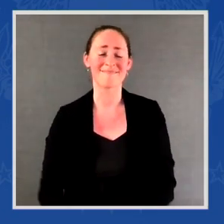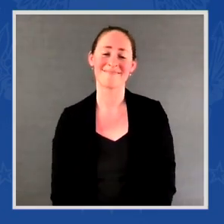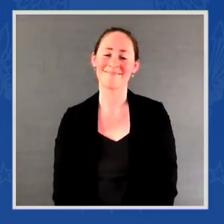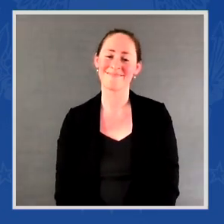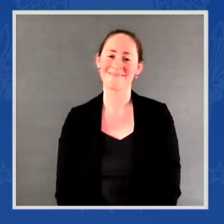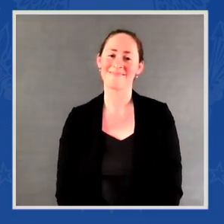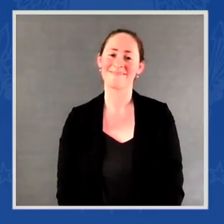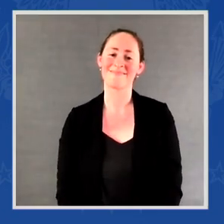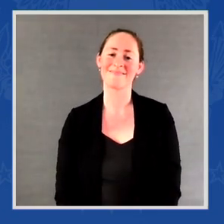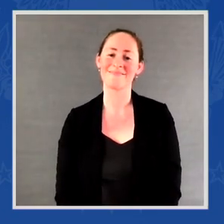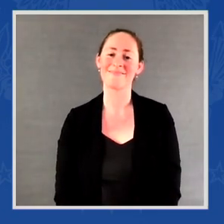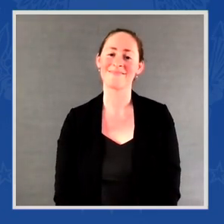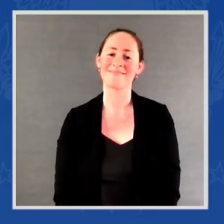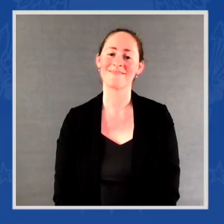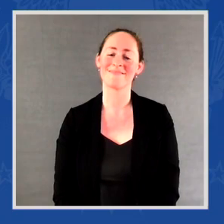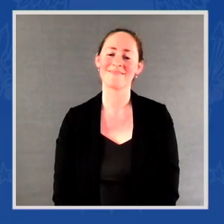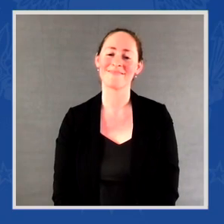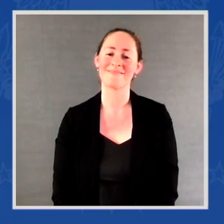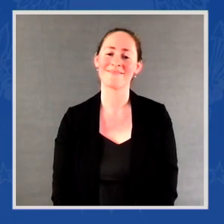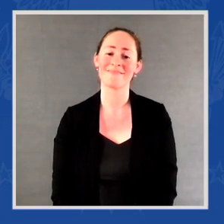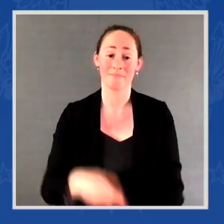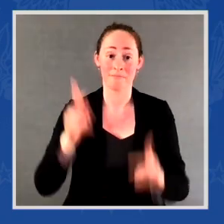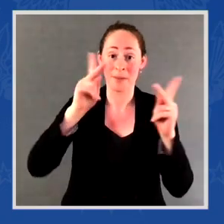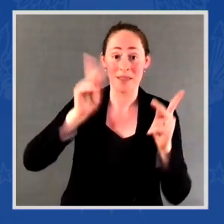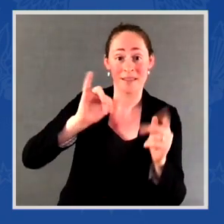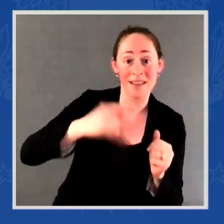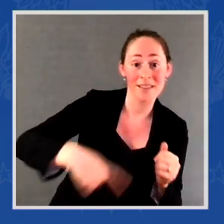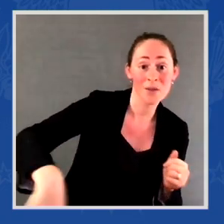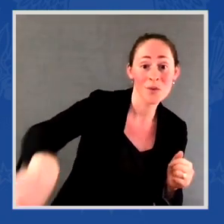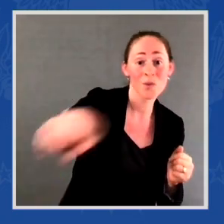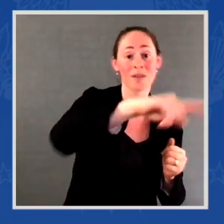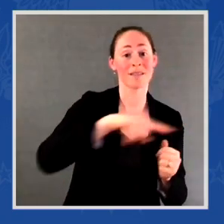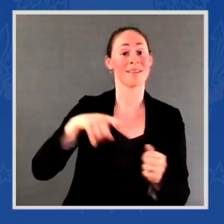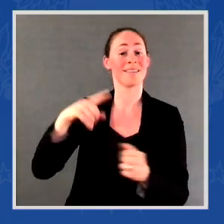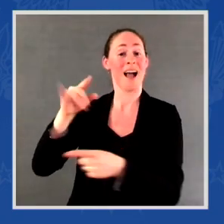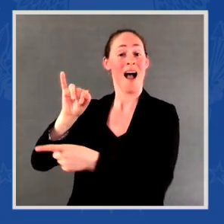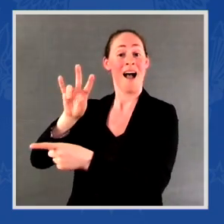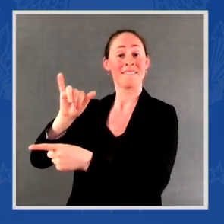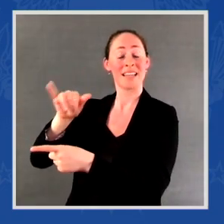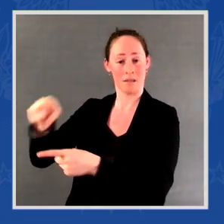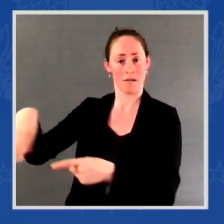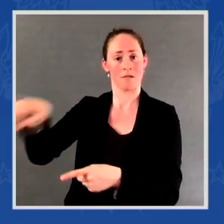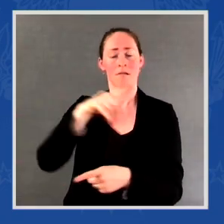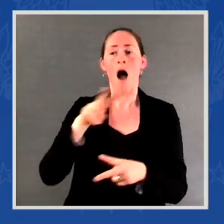and all of you why I have so much faith in the future. I'm not being -- you know, if you notice,